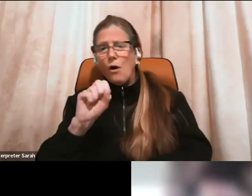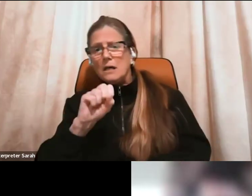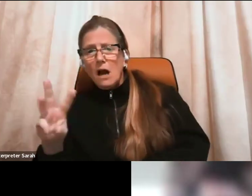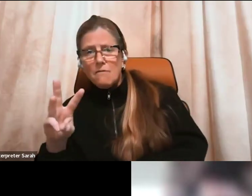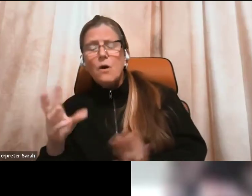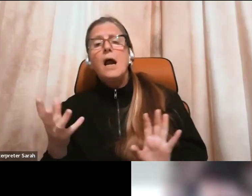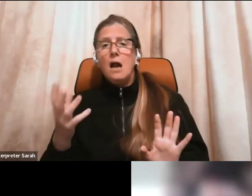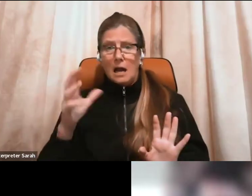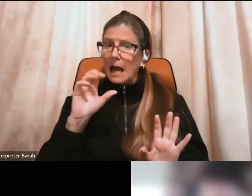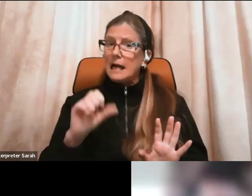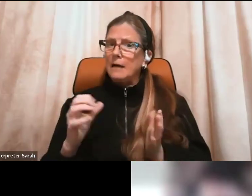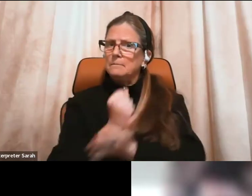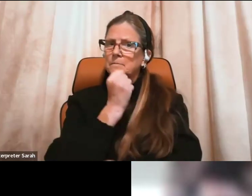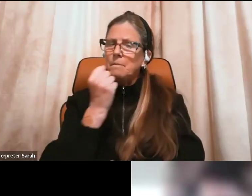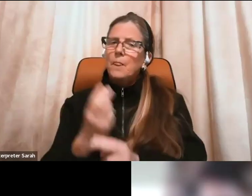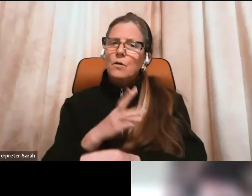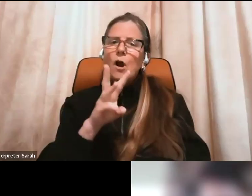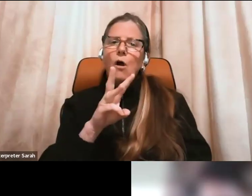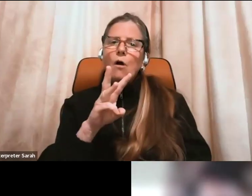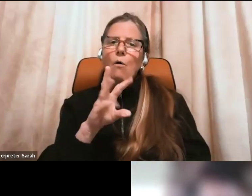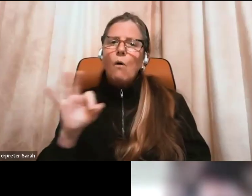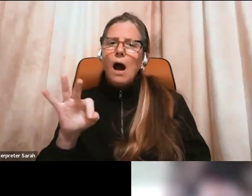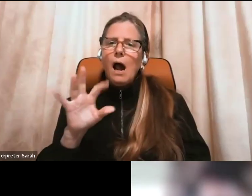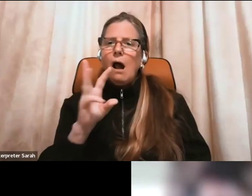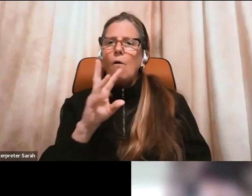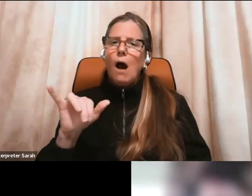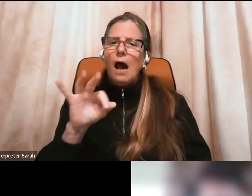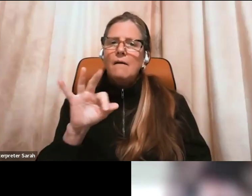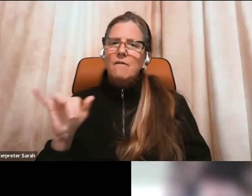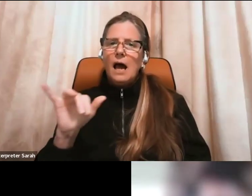you know, to take classes online, and, you know, any other resources that they may have that the